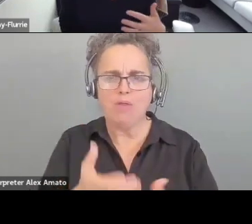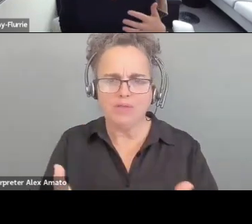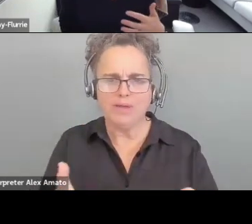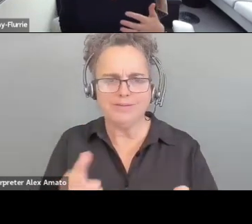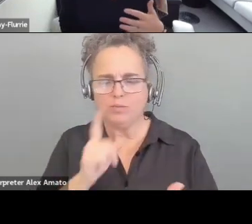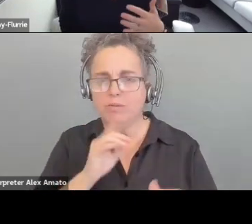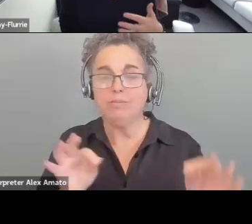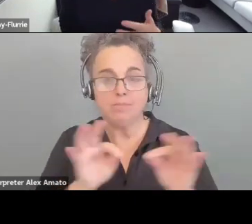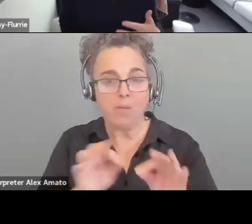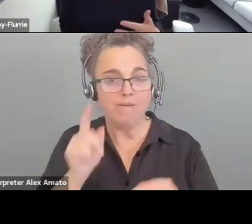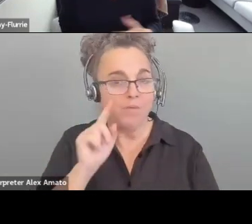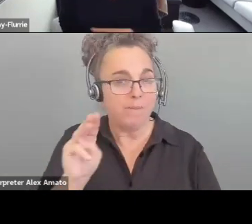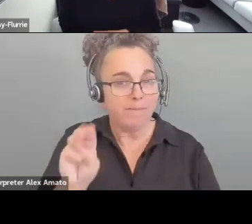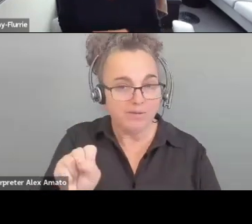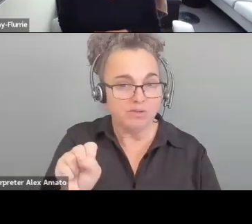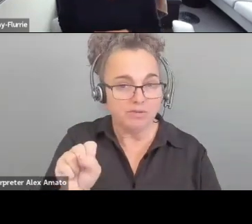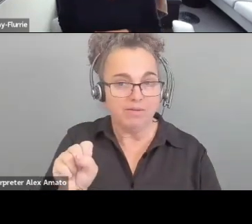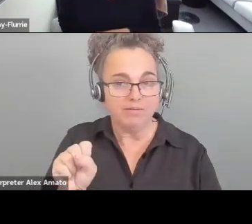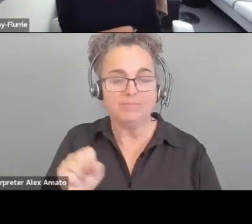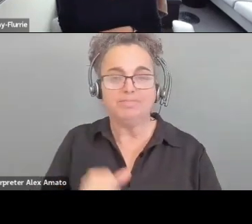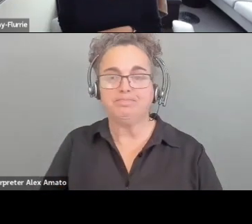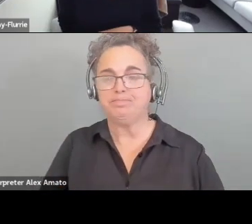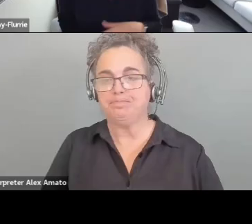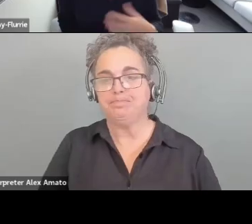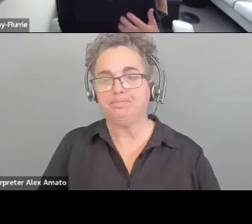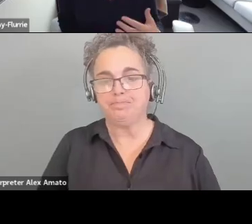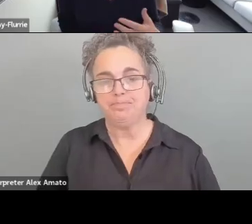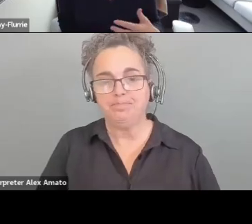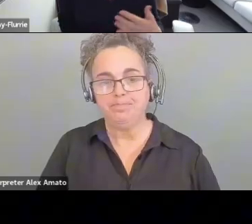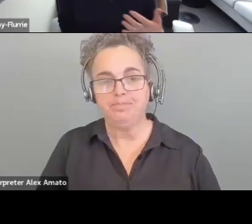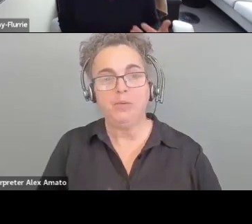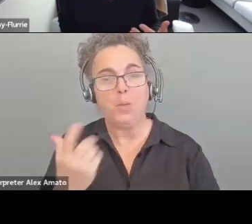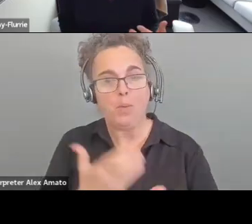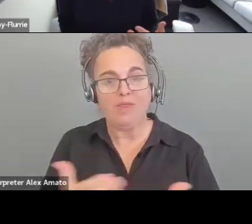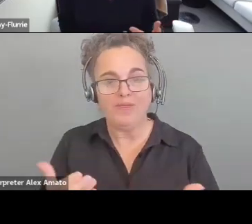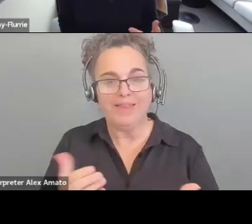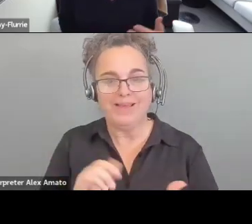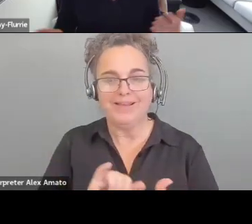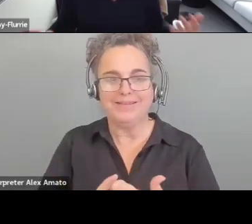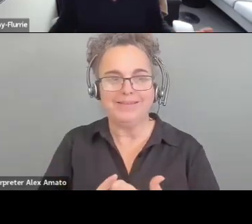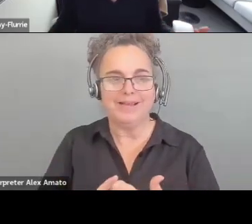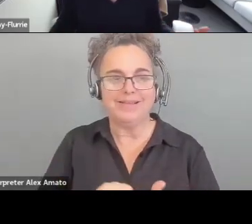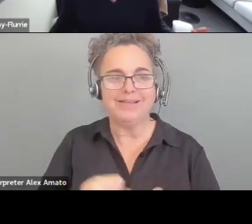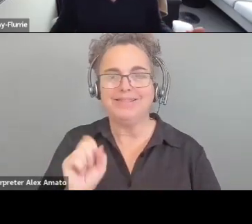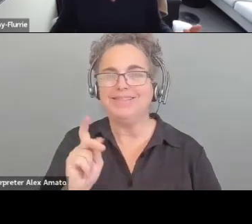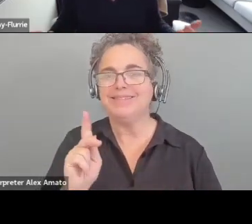to Microsoft over time. One of those is skilling, and that's why we're here today.